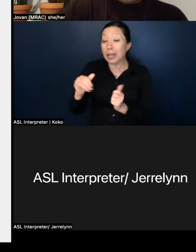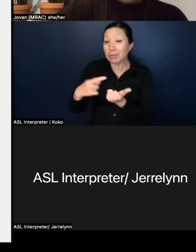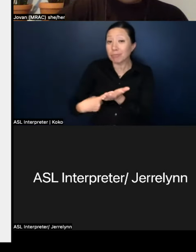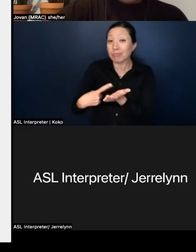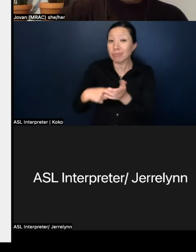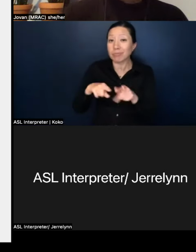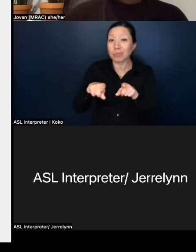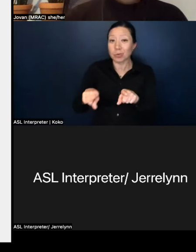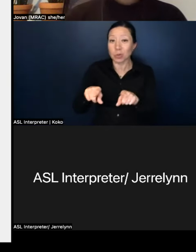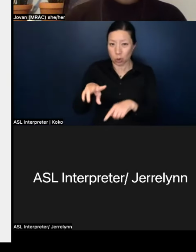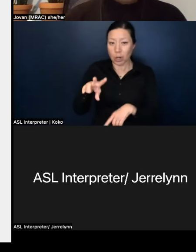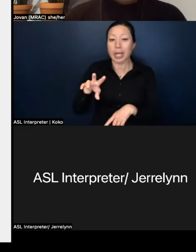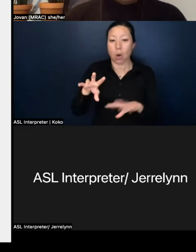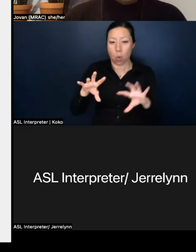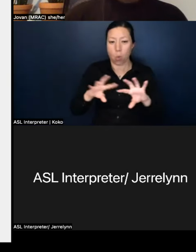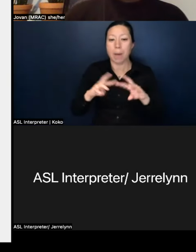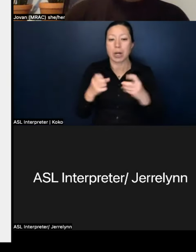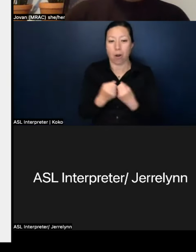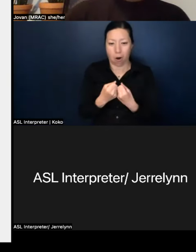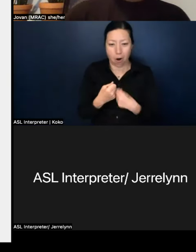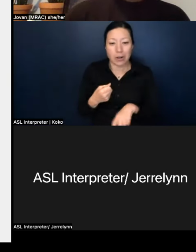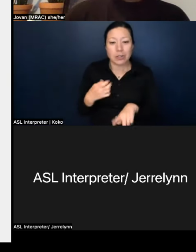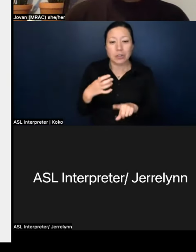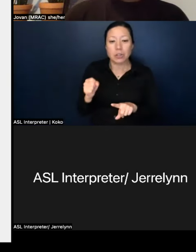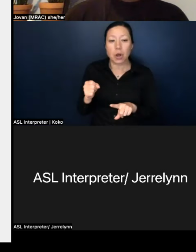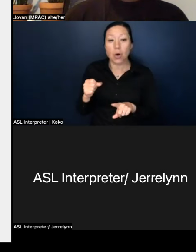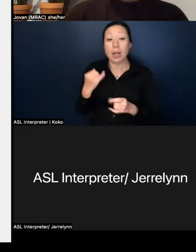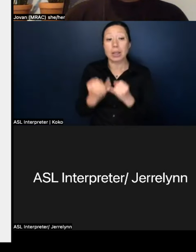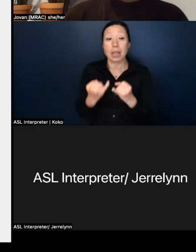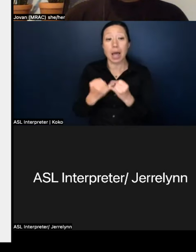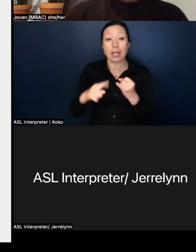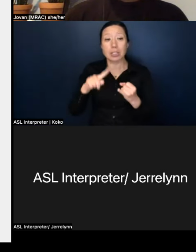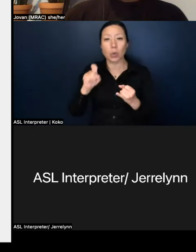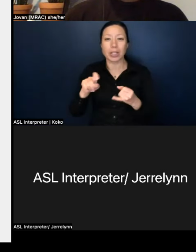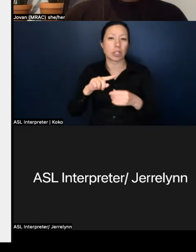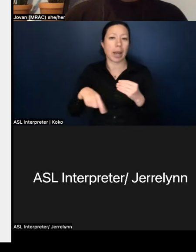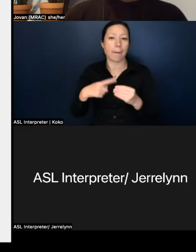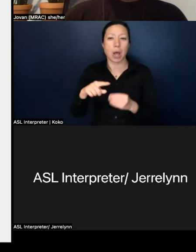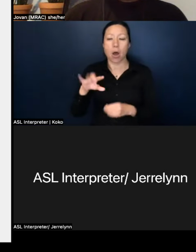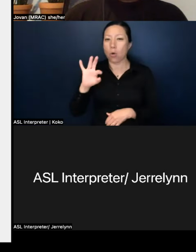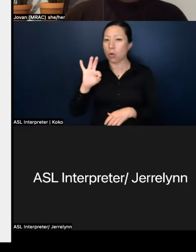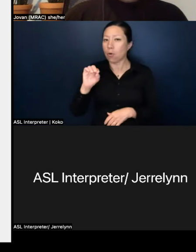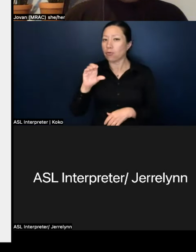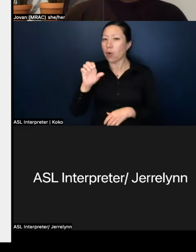How did people get into those? So the 11 advisors were asked